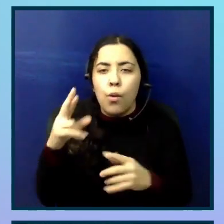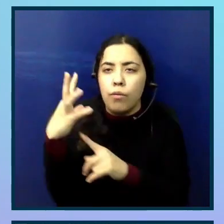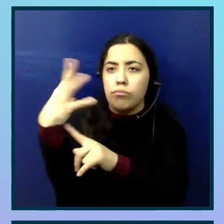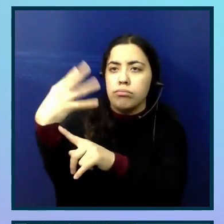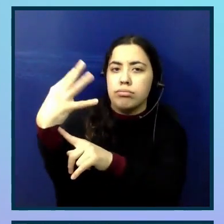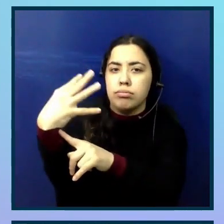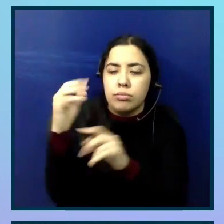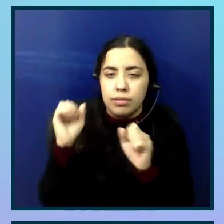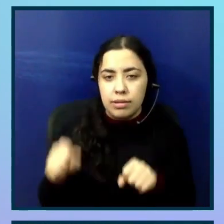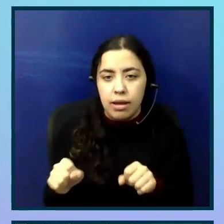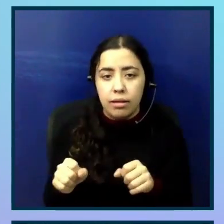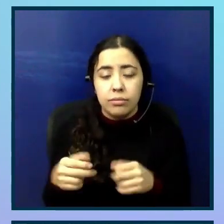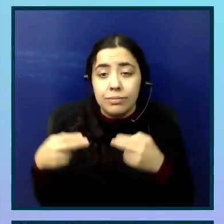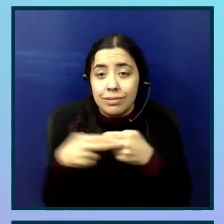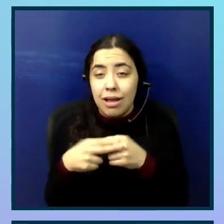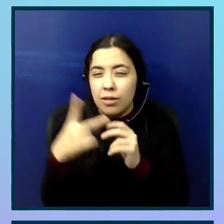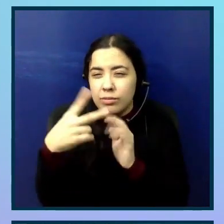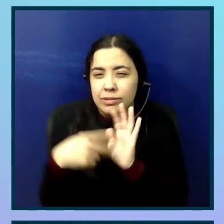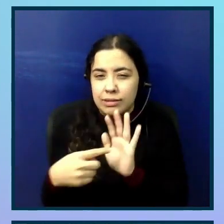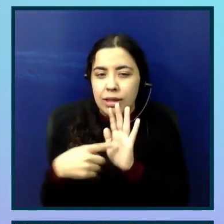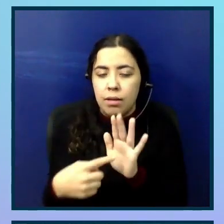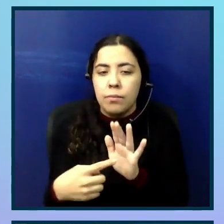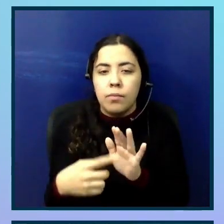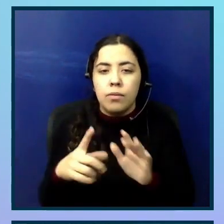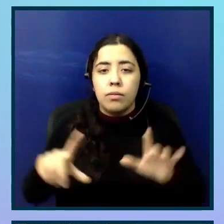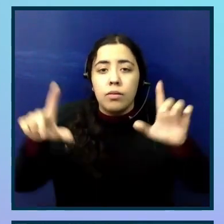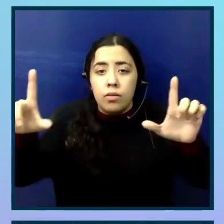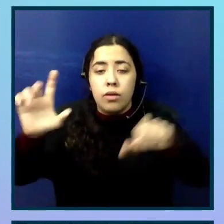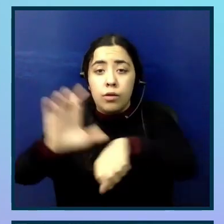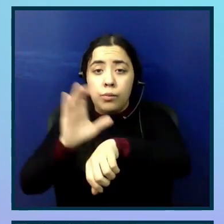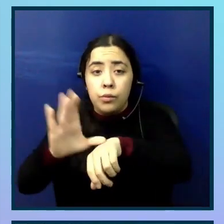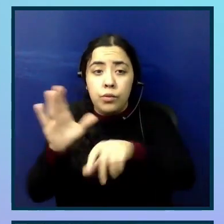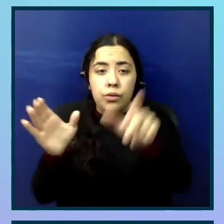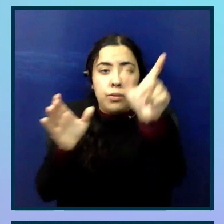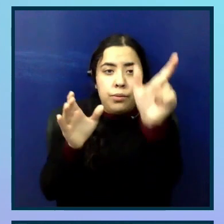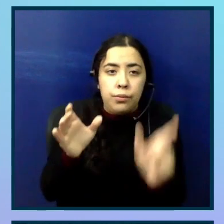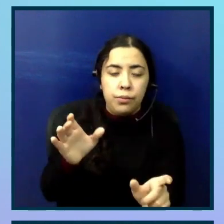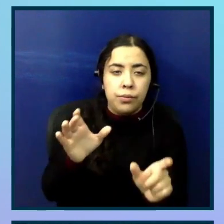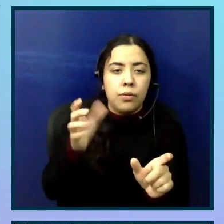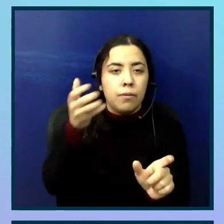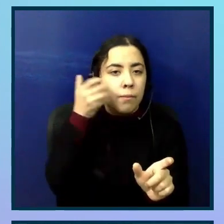Here on the slide, we have two screenshots of the feature, one showing the mobile version of it,